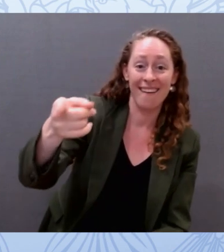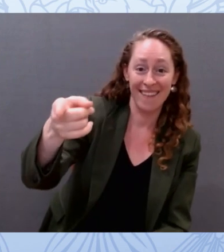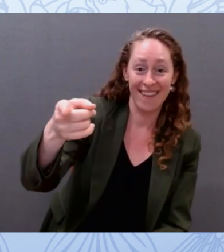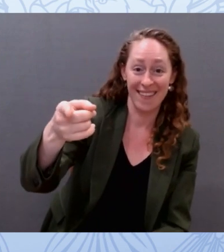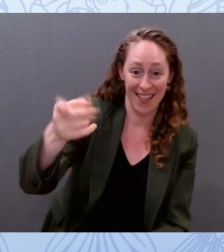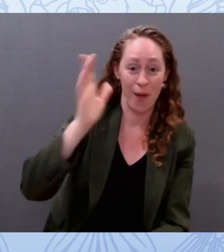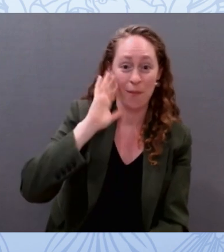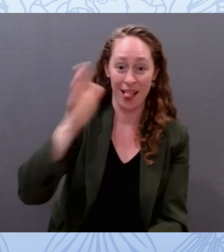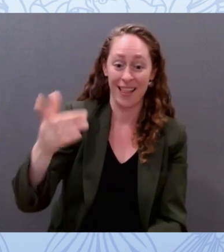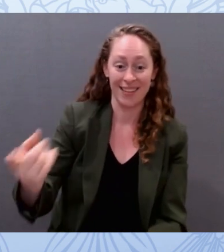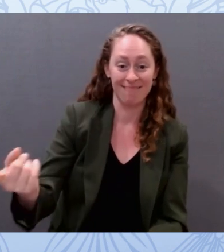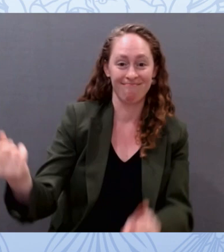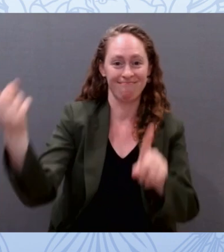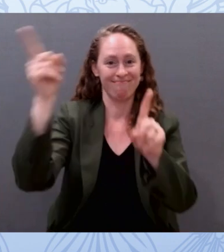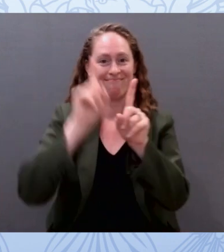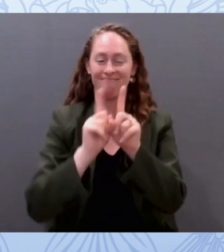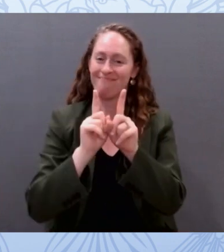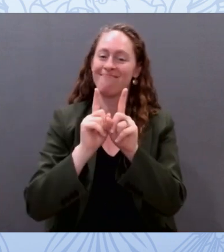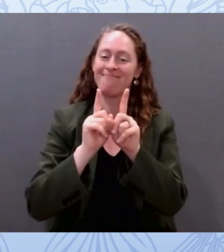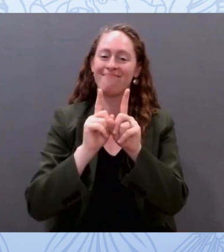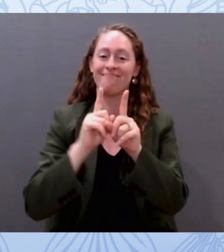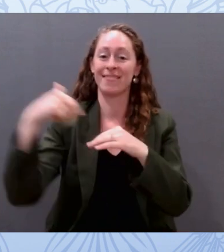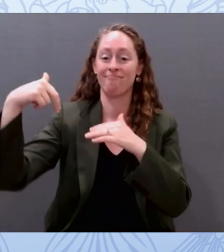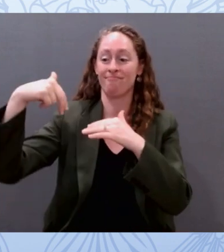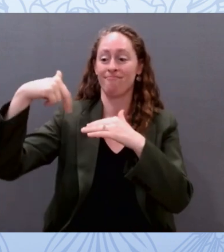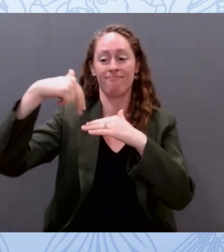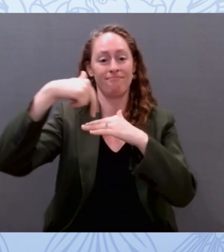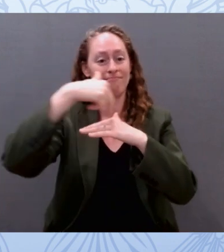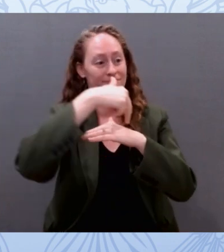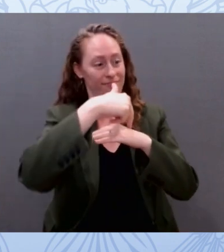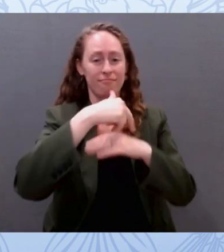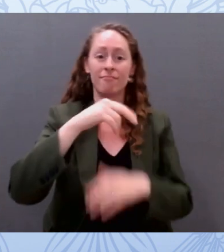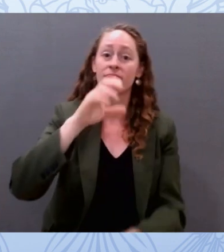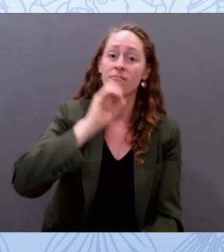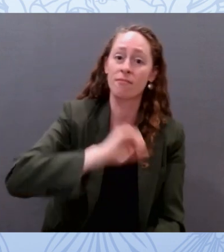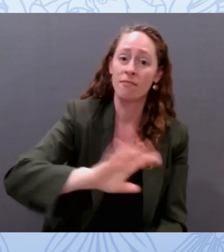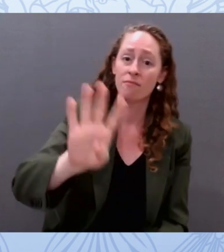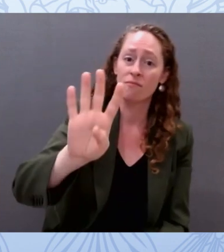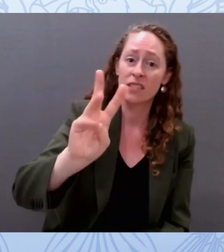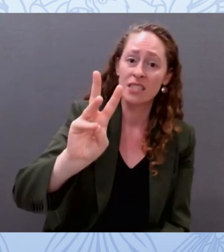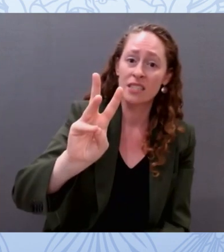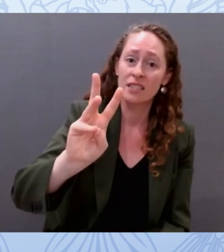she will start a new chapter and bring her old dream to life.